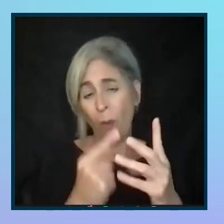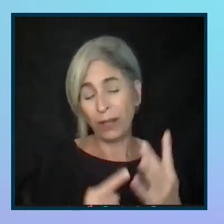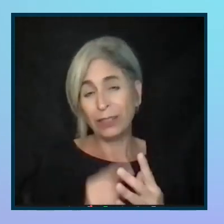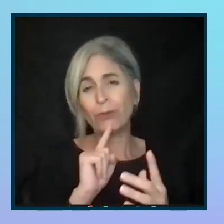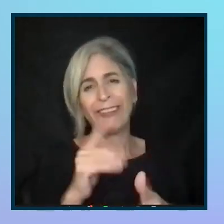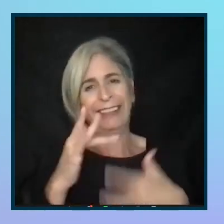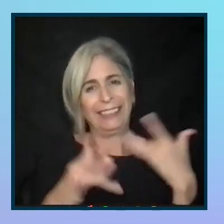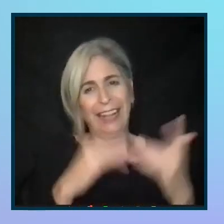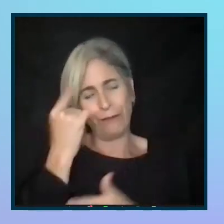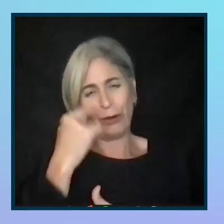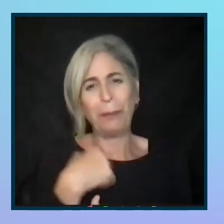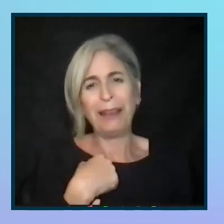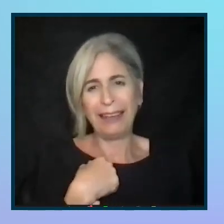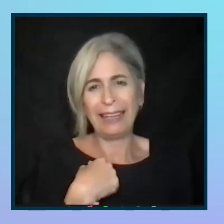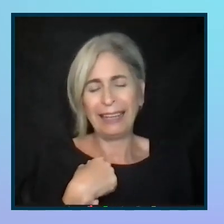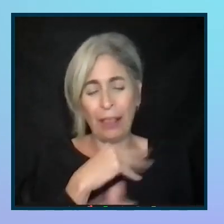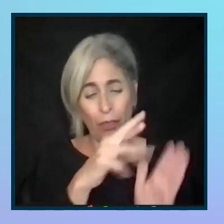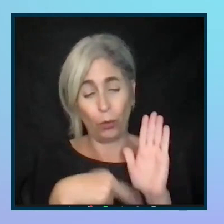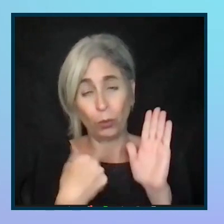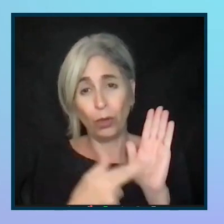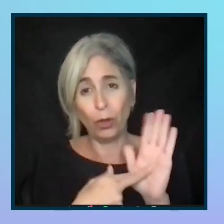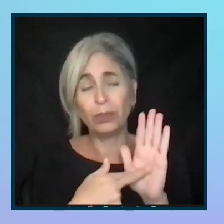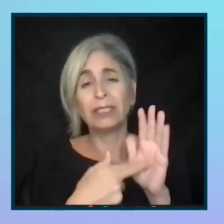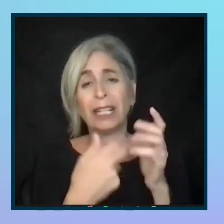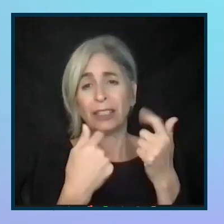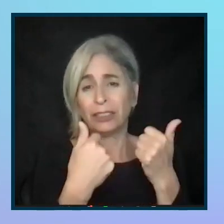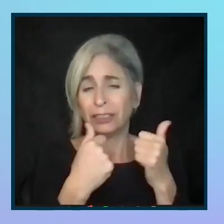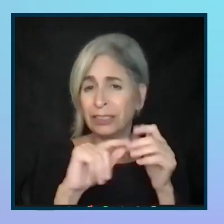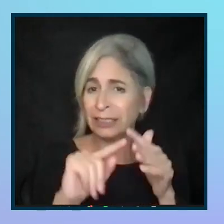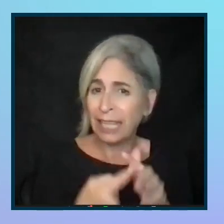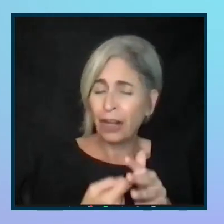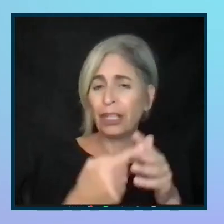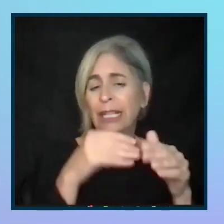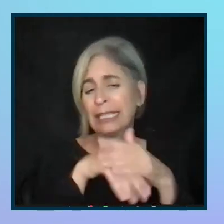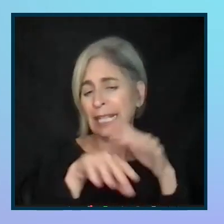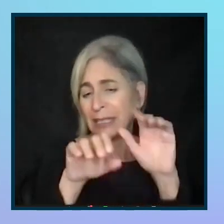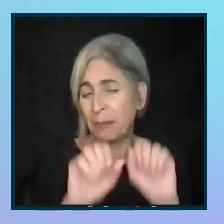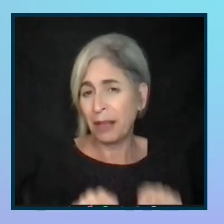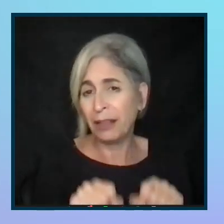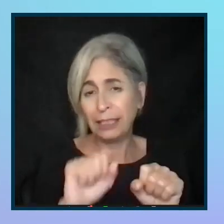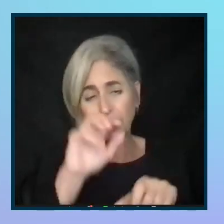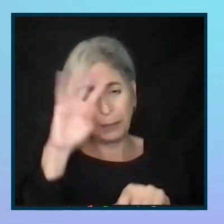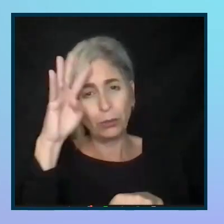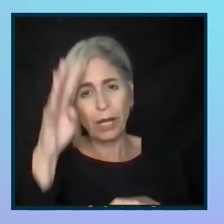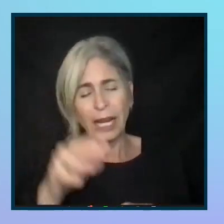I see that roles are starting to consolidate between UX and accessibility. I see major technologies starting